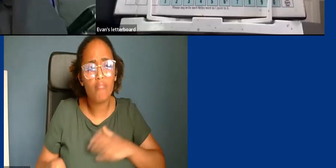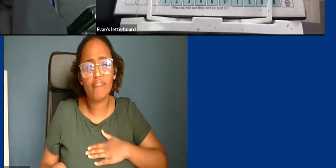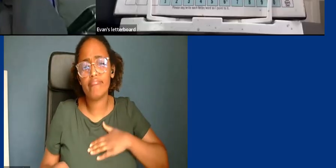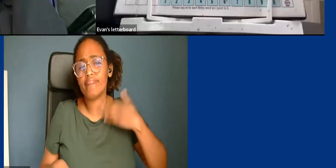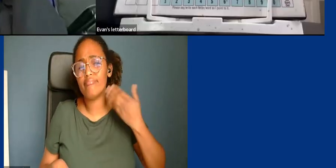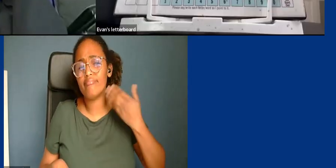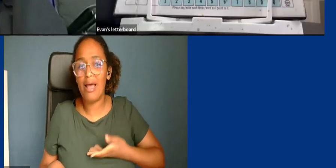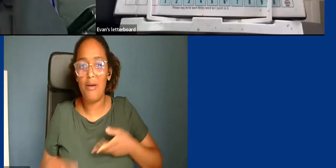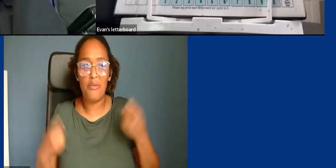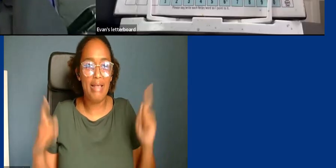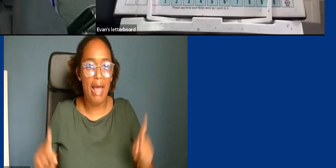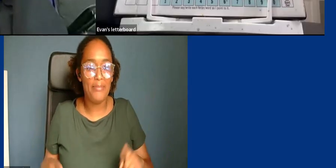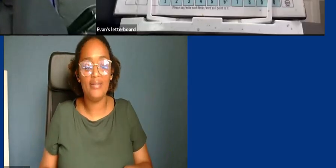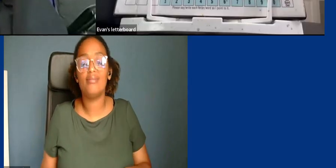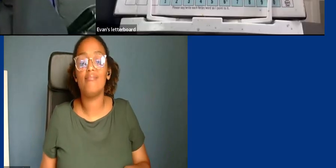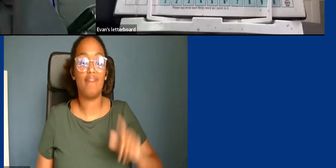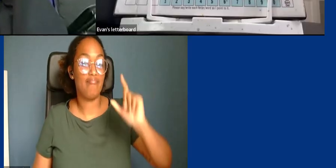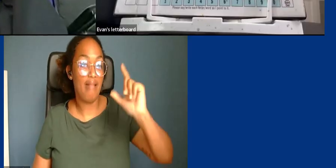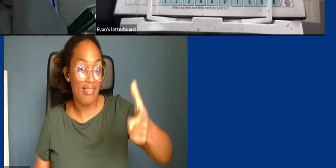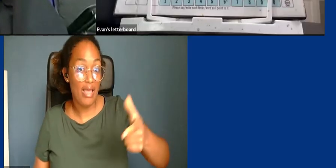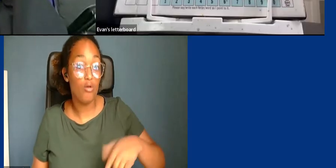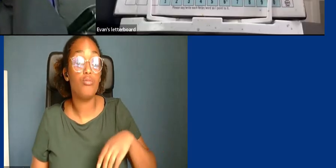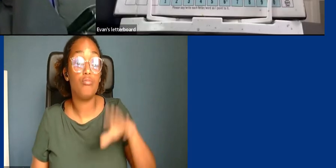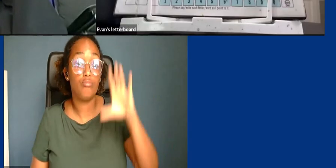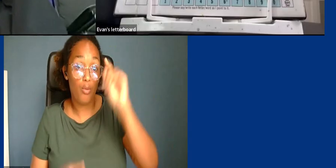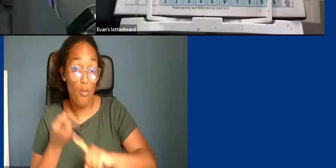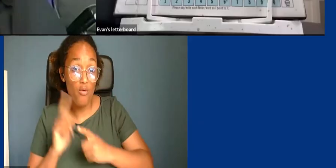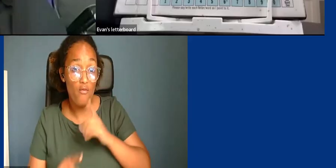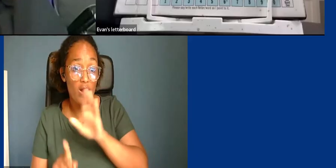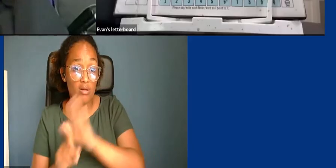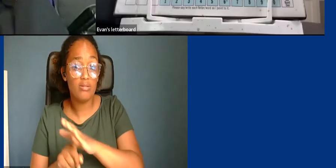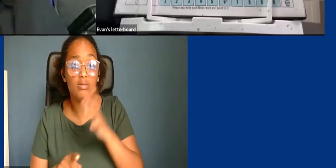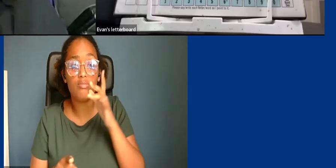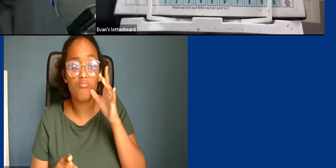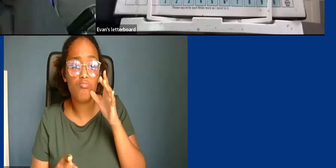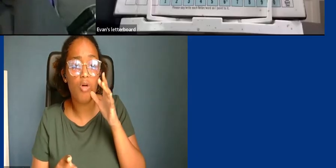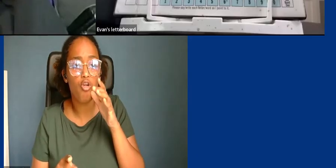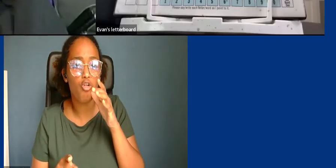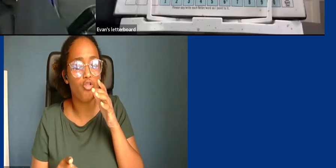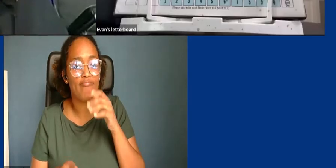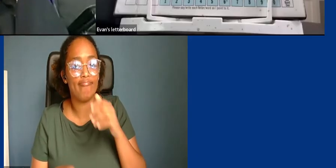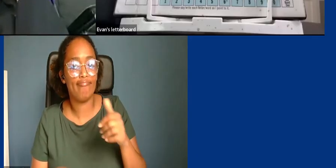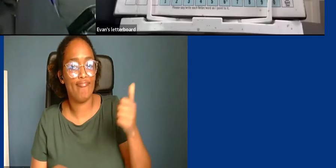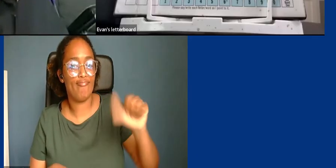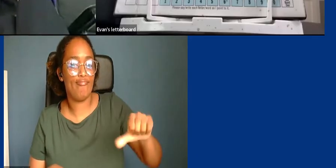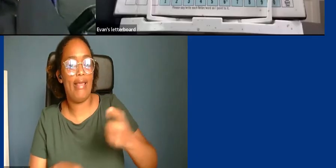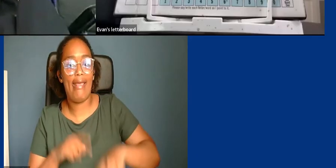forbids him to ever see Gabby again. Gabby goes on to her education and career with